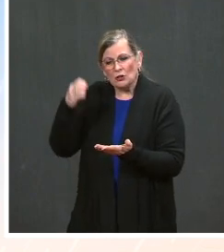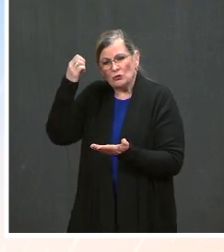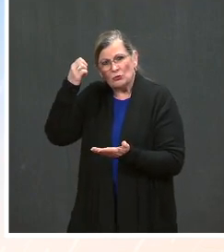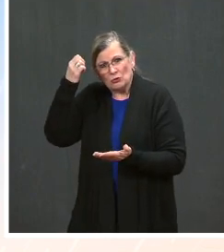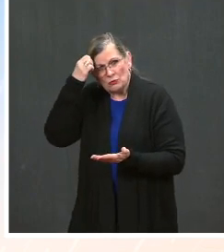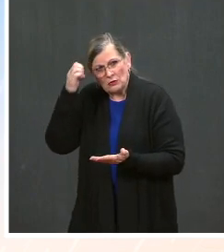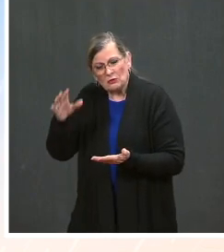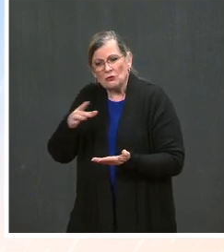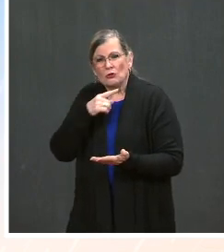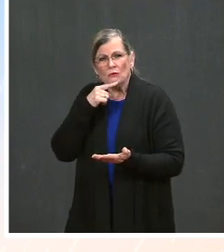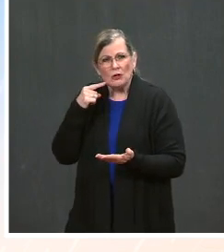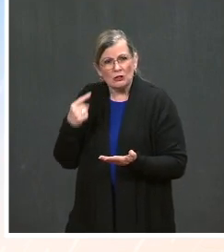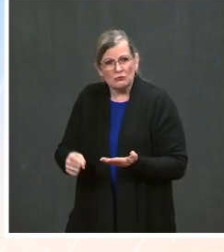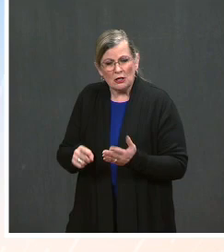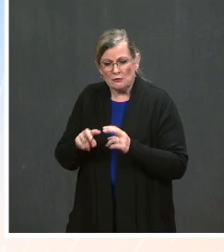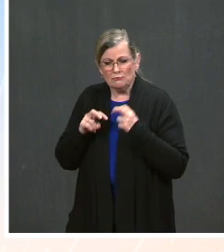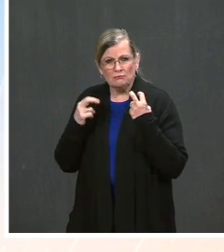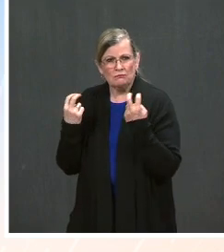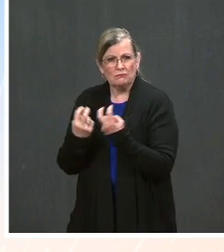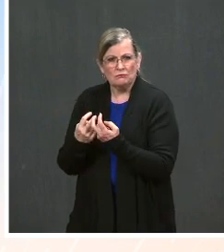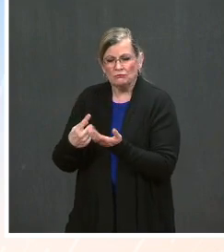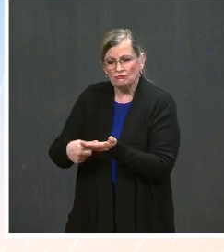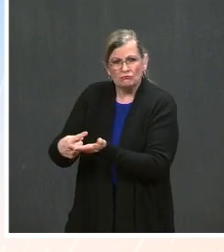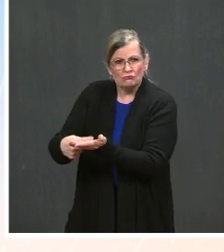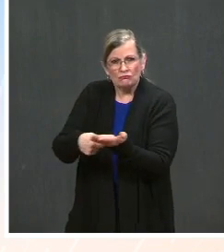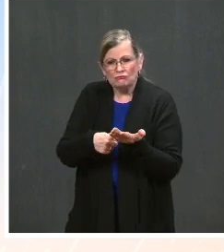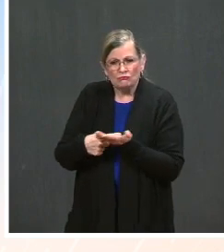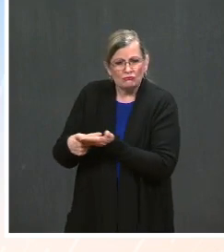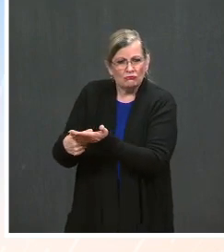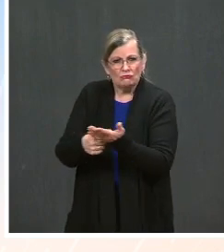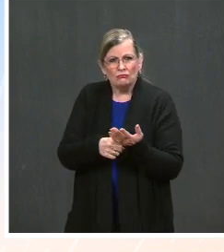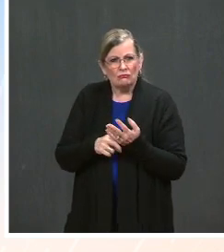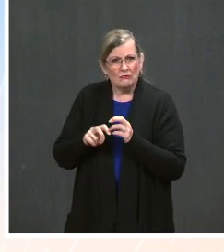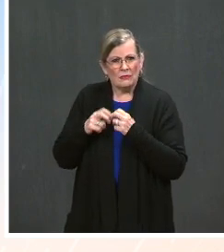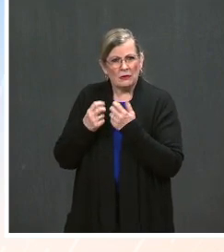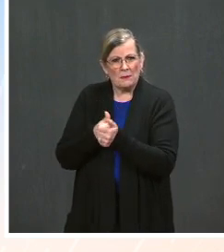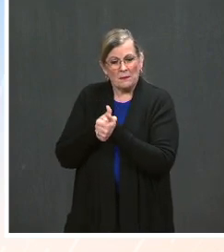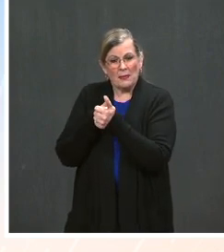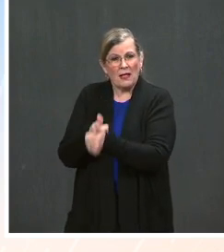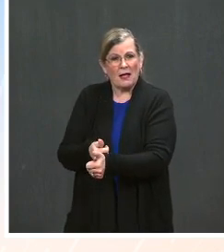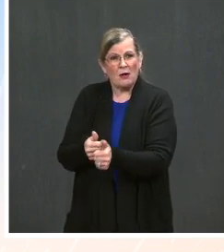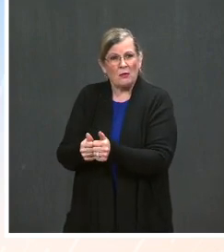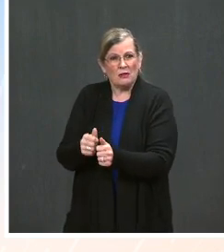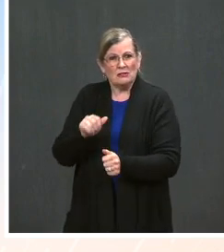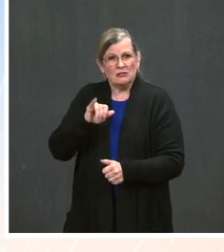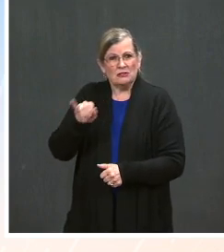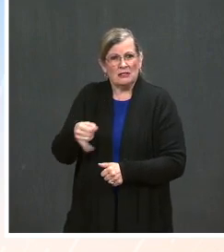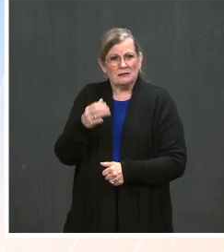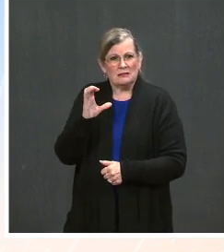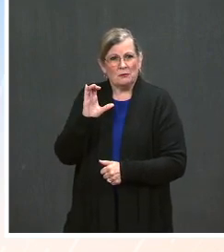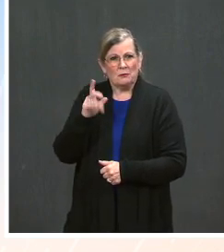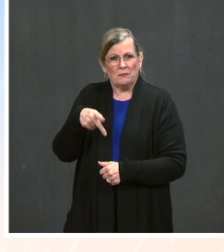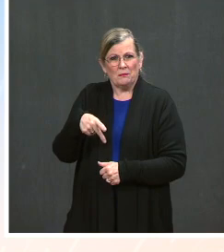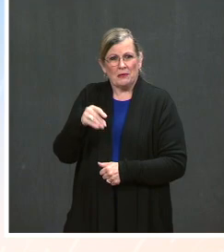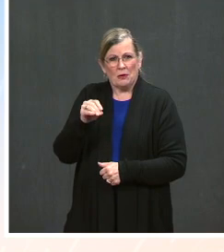in a mutual return to compliance with the JCPOA with Iran. This is a welcome and potentially constructive early step,